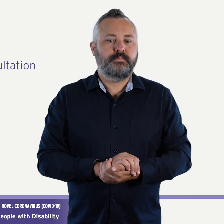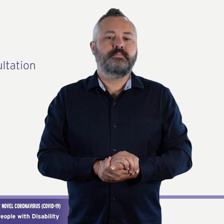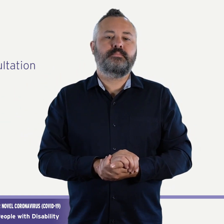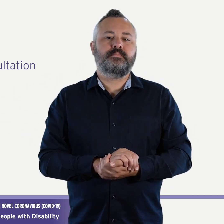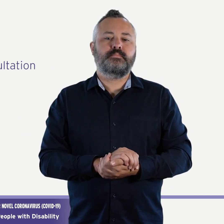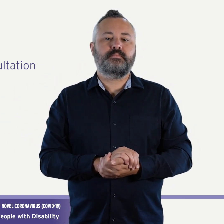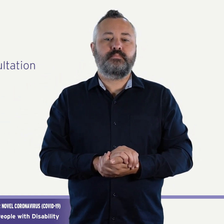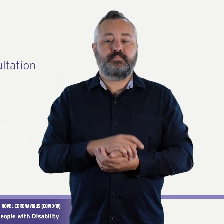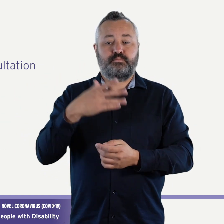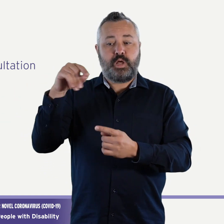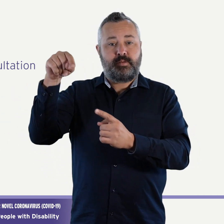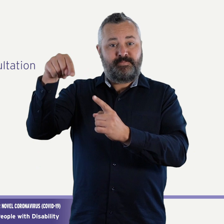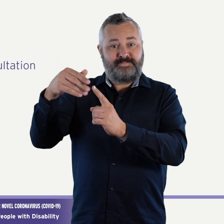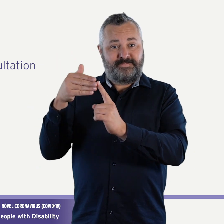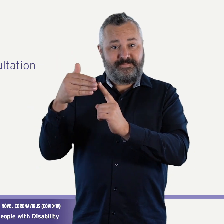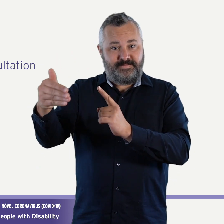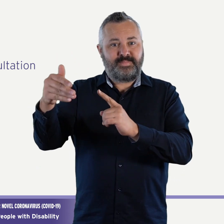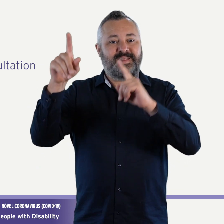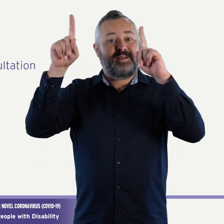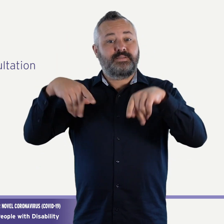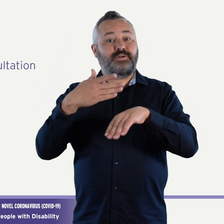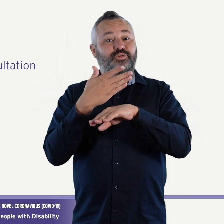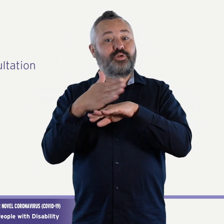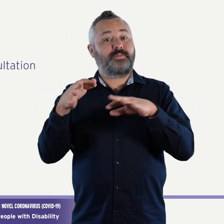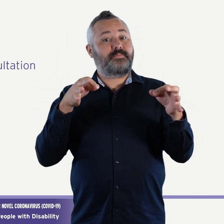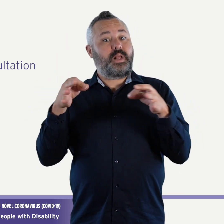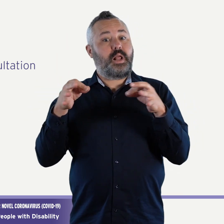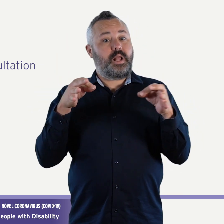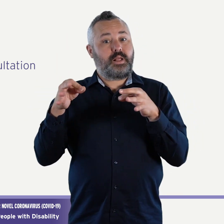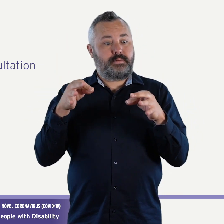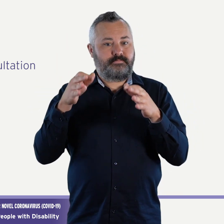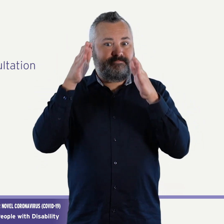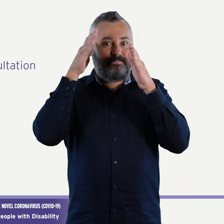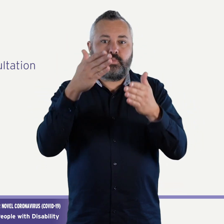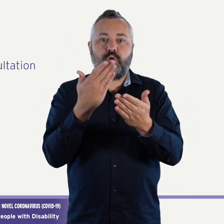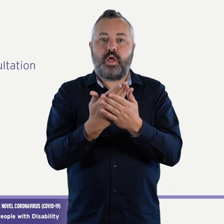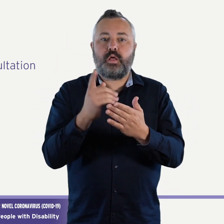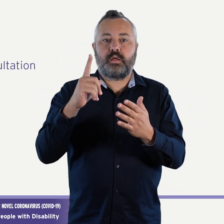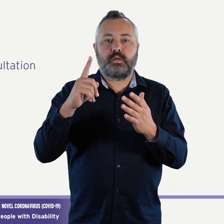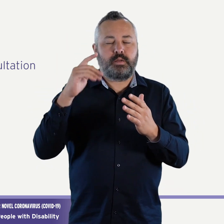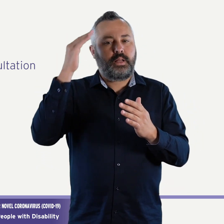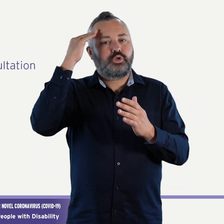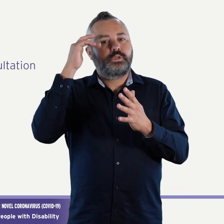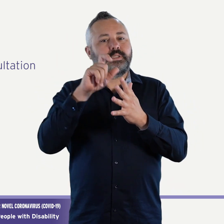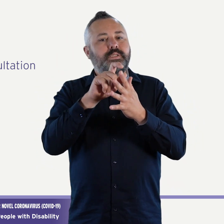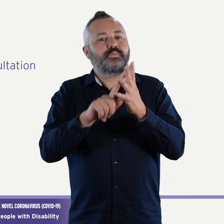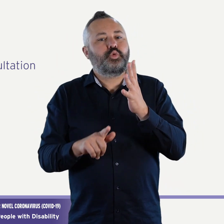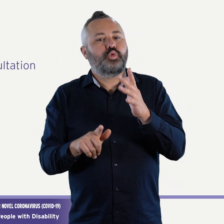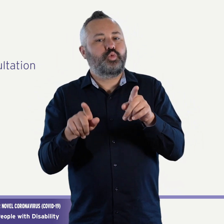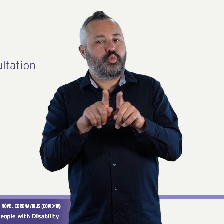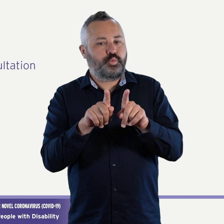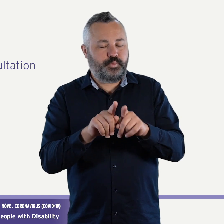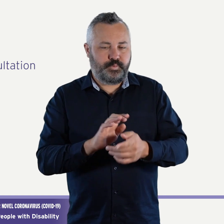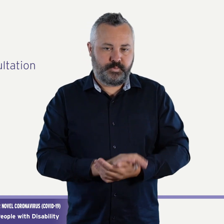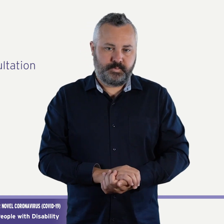This builds on the membership of a Roundtable on the health of people with intellectual disability, originally planned for that date.